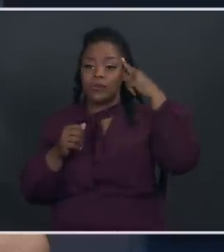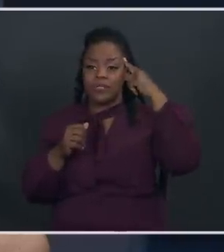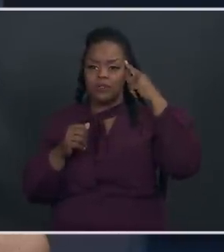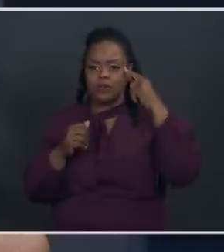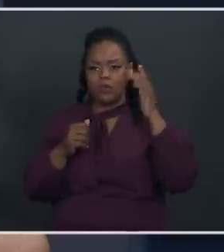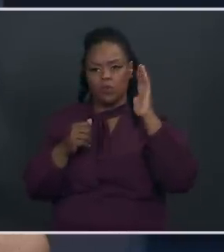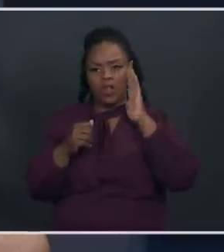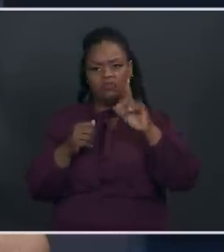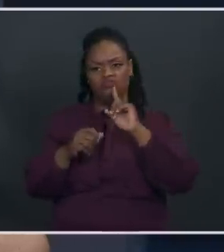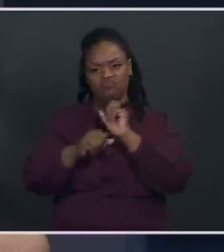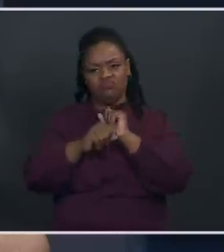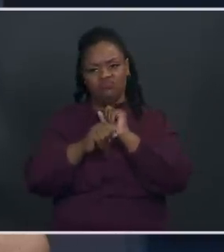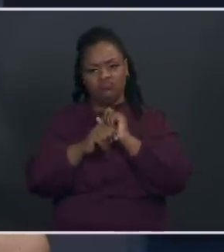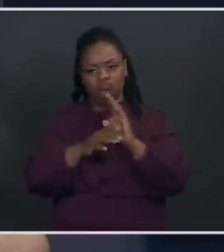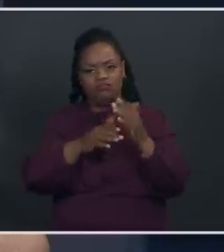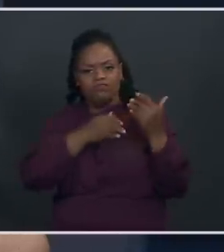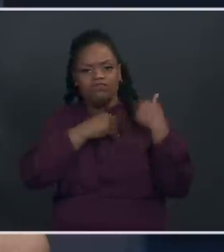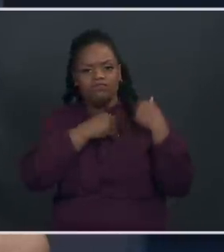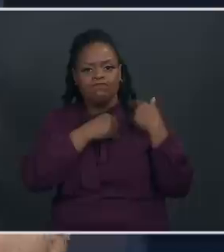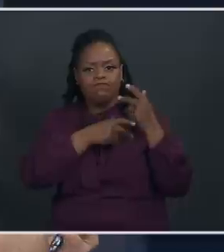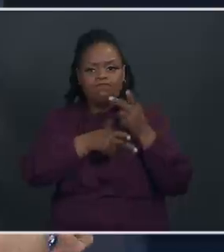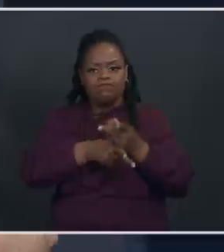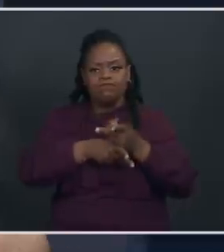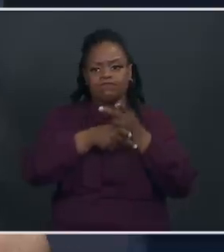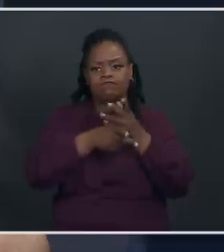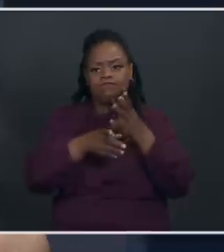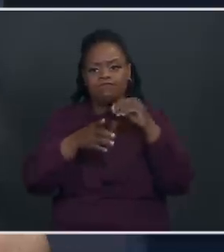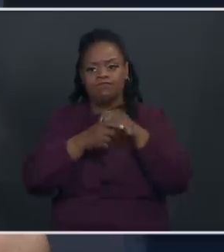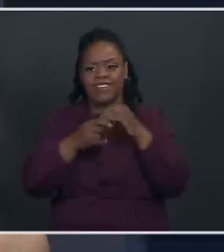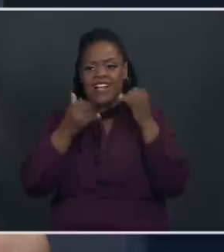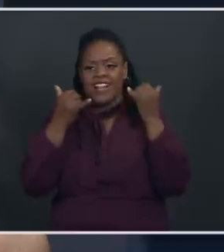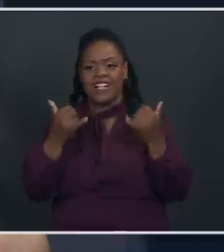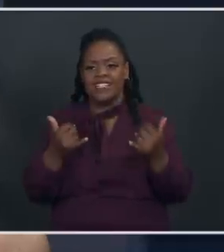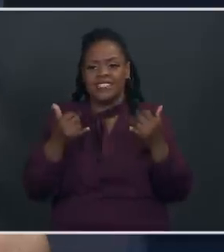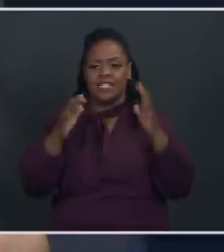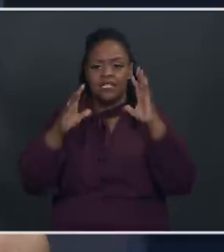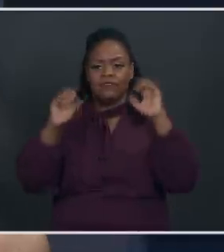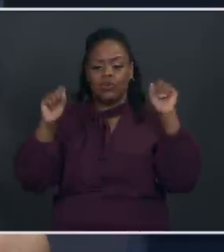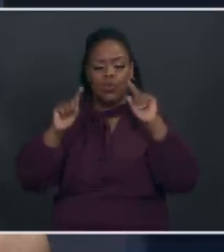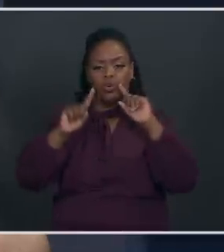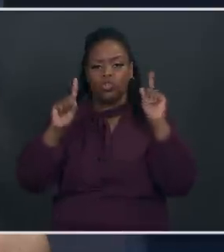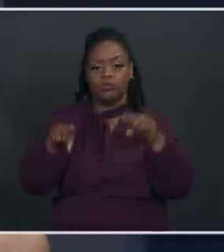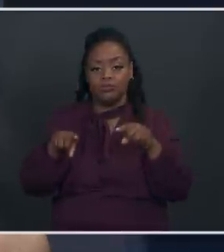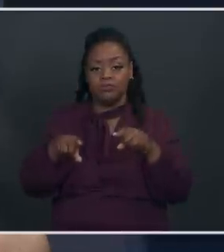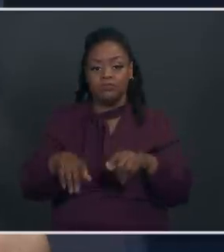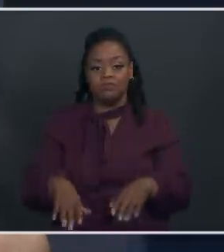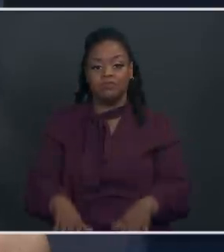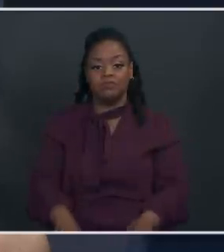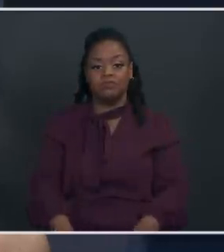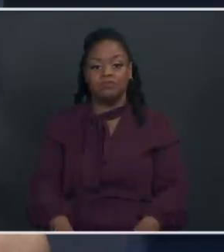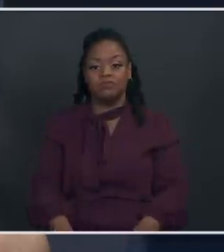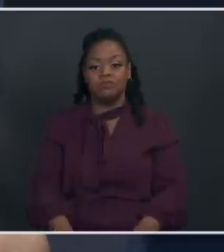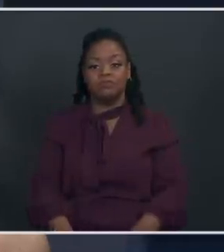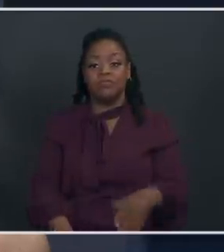in this executive order -- will participate in the task force that we're going to have to actually develop the most aggressive